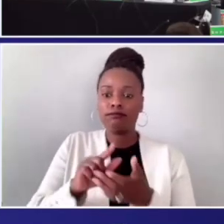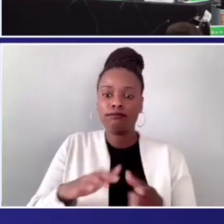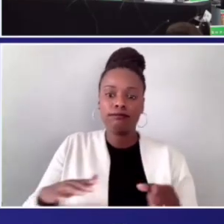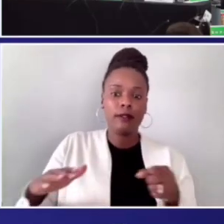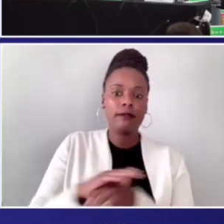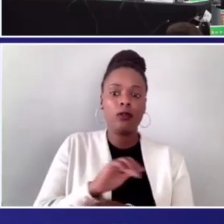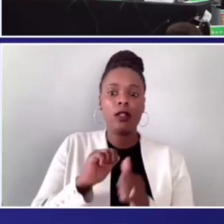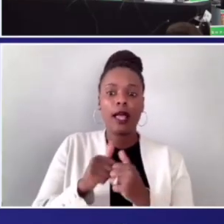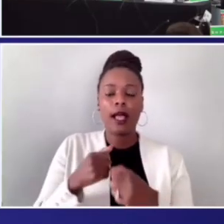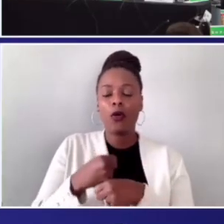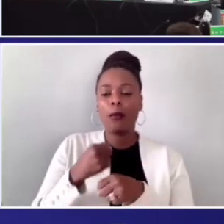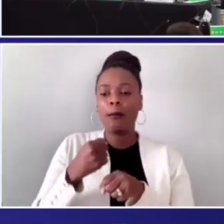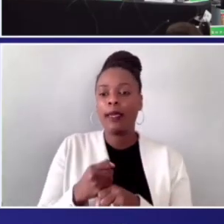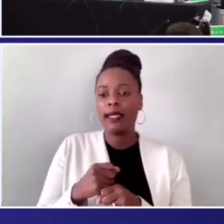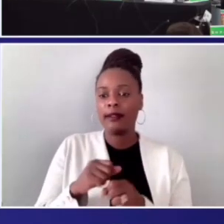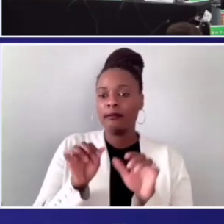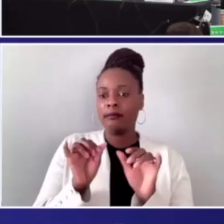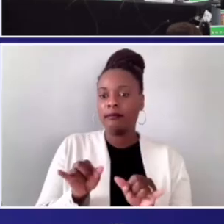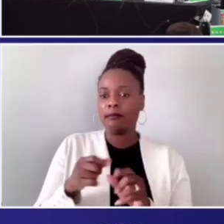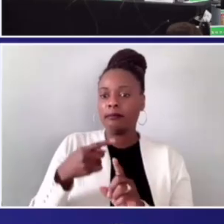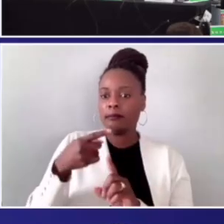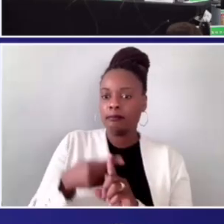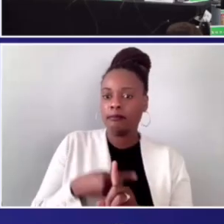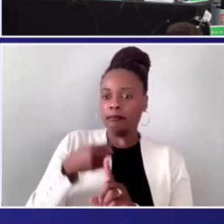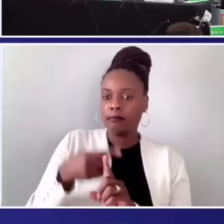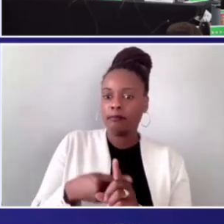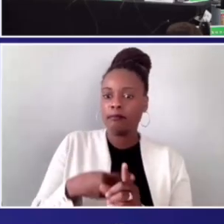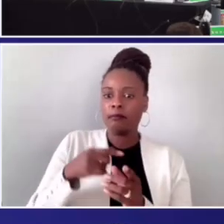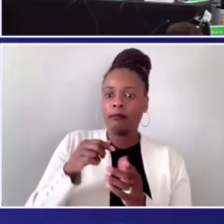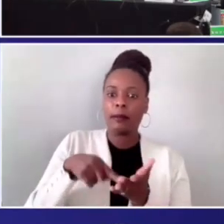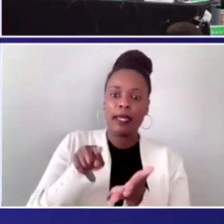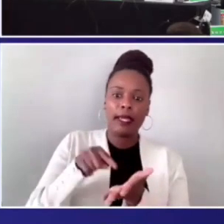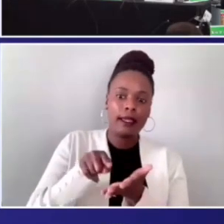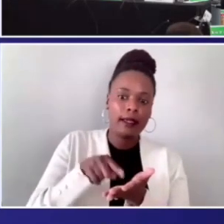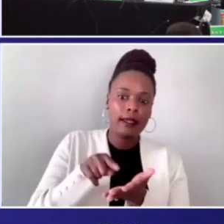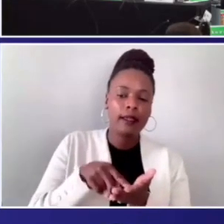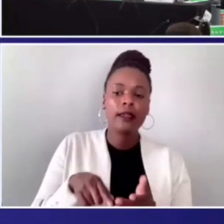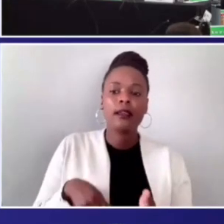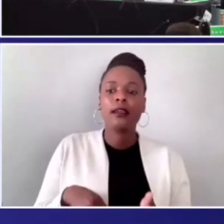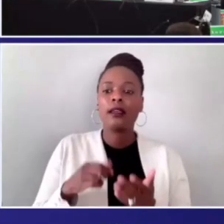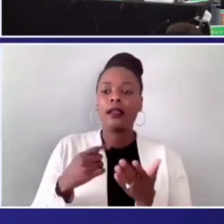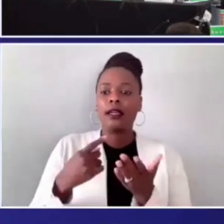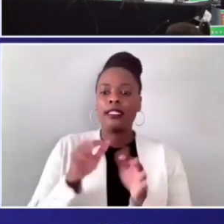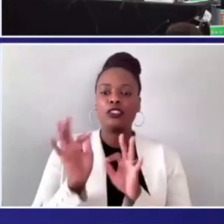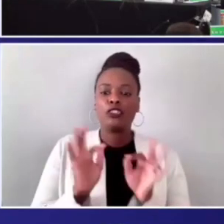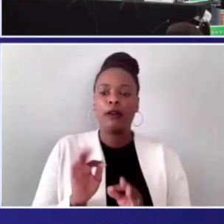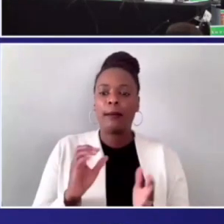and the borrowers Direct Loans as described in paragraph (c)(1) Romanette -- I think that's a one,